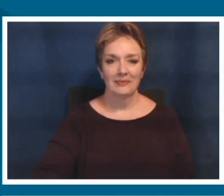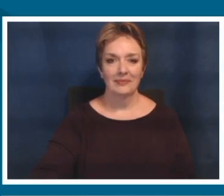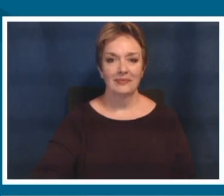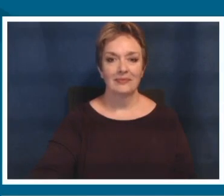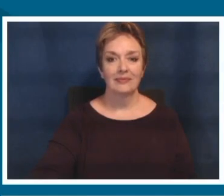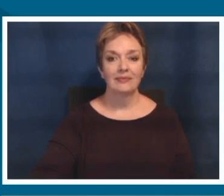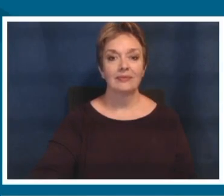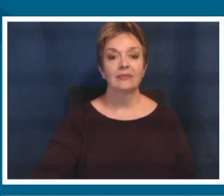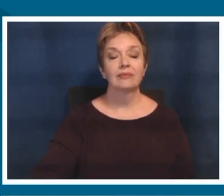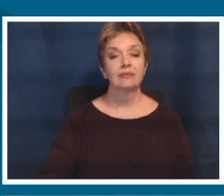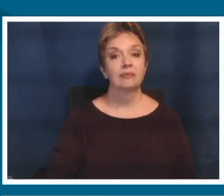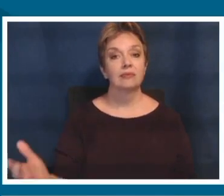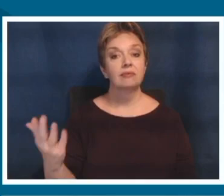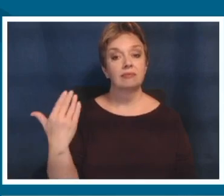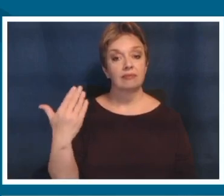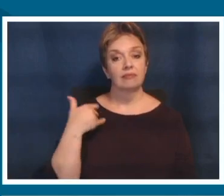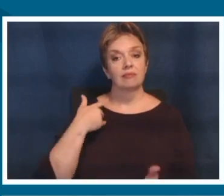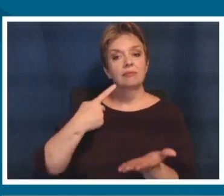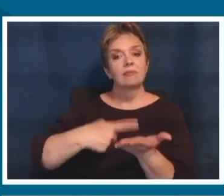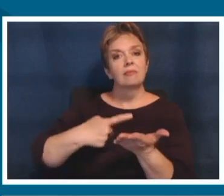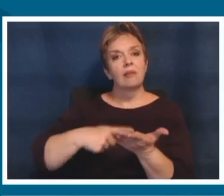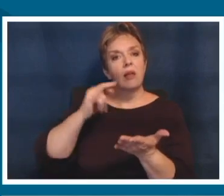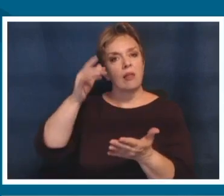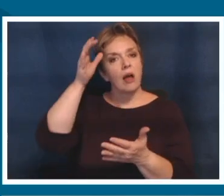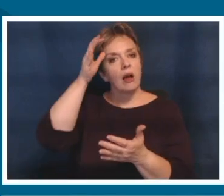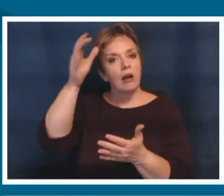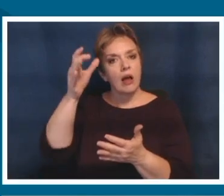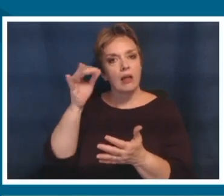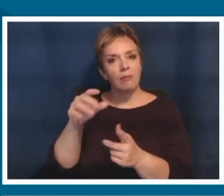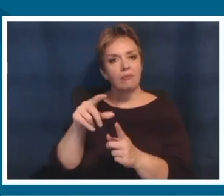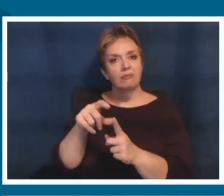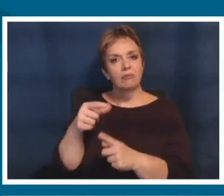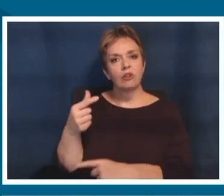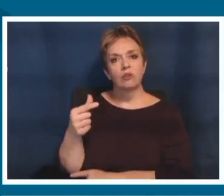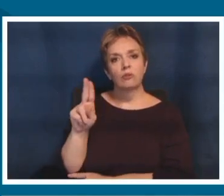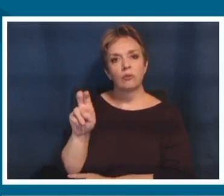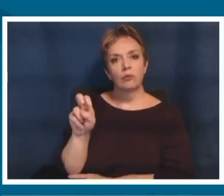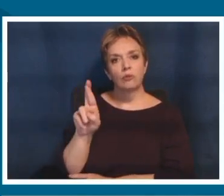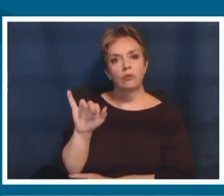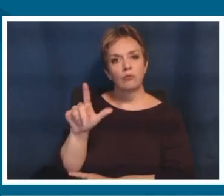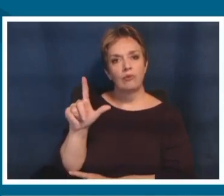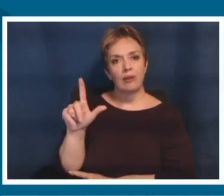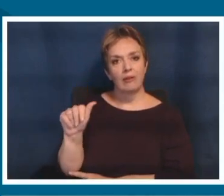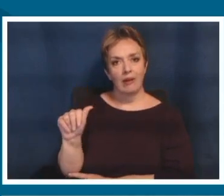the concept of gorilla labeling and the